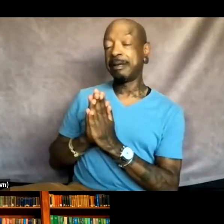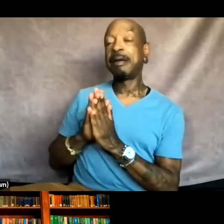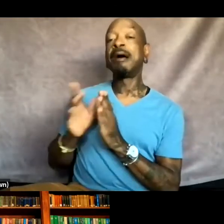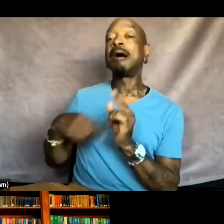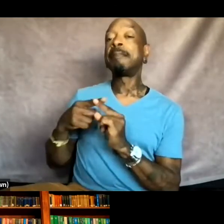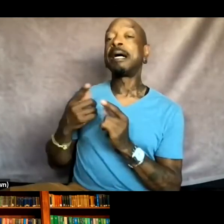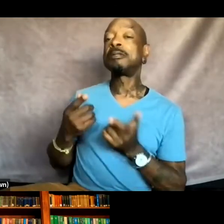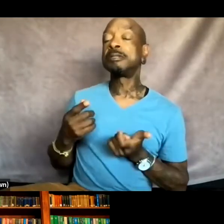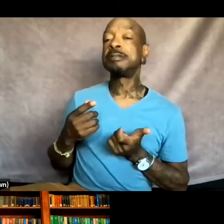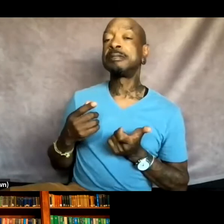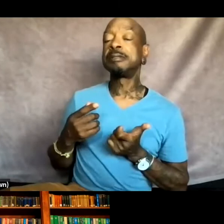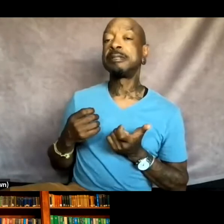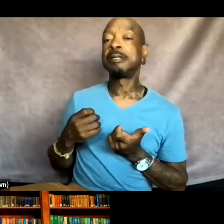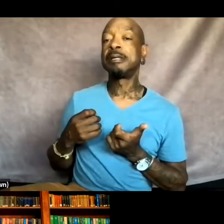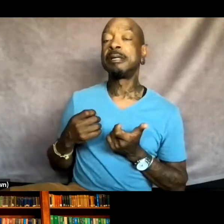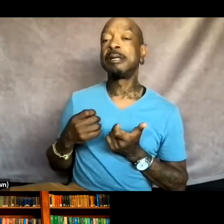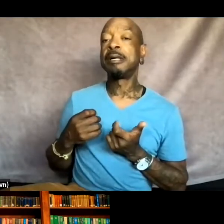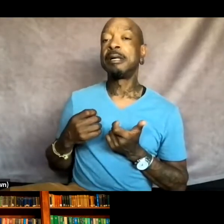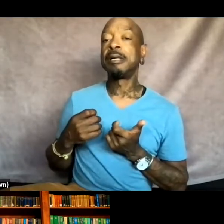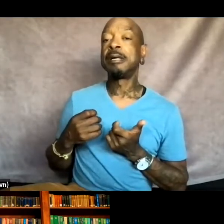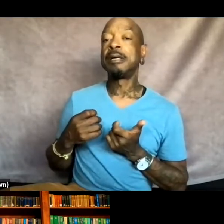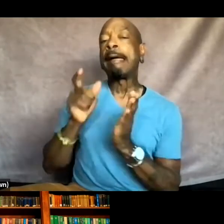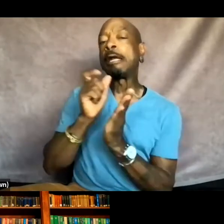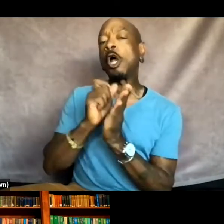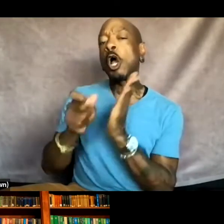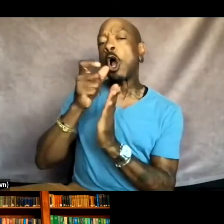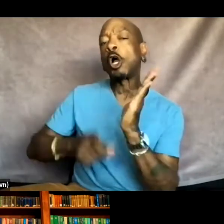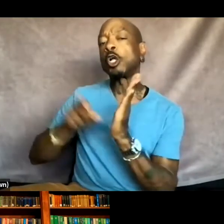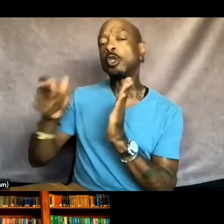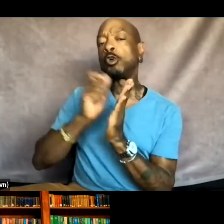Nicole Redding (she/her): An article that you wrote about I think it was in early 2020.